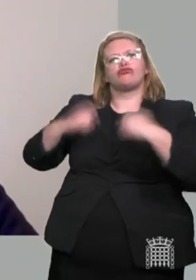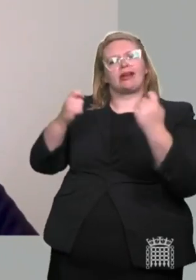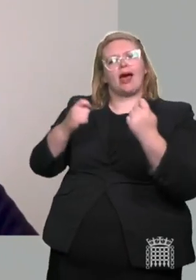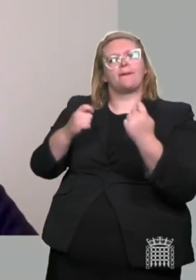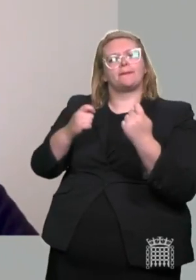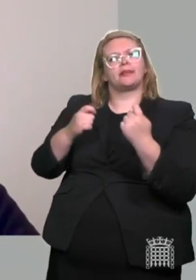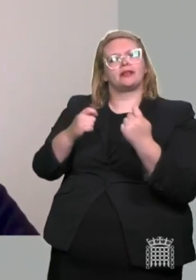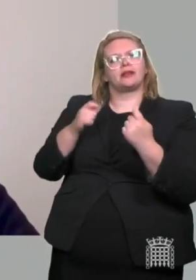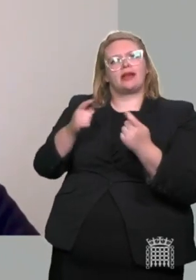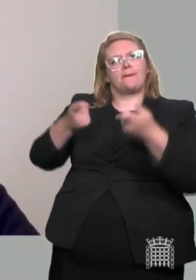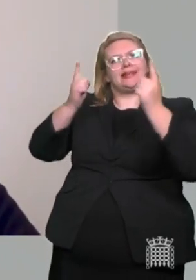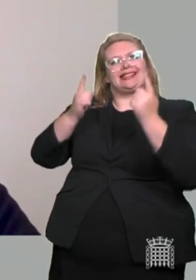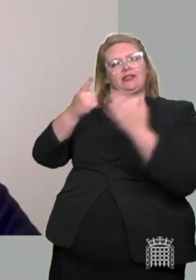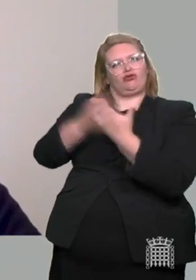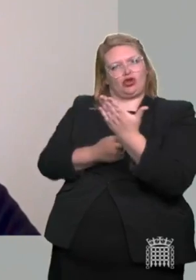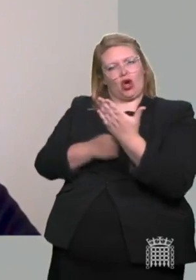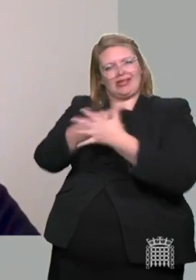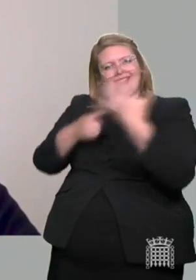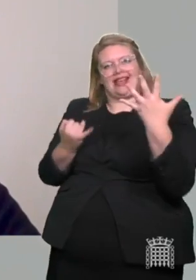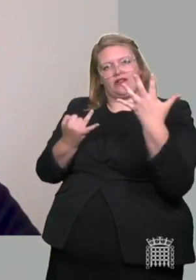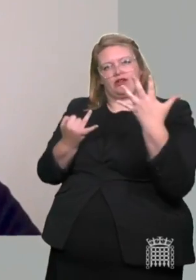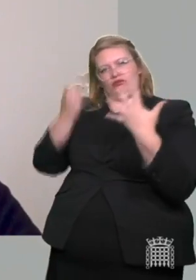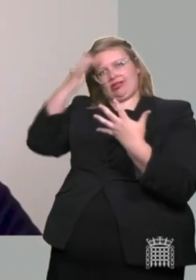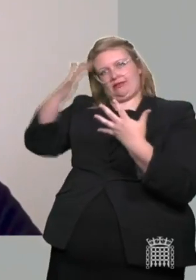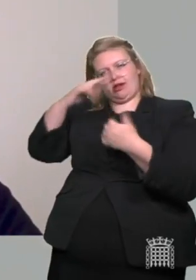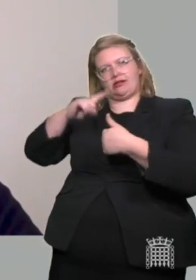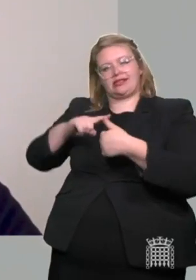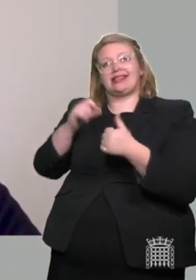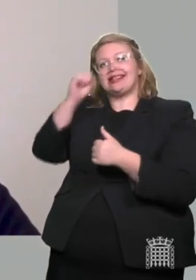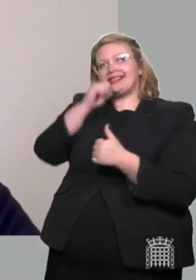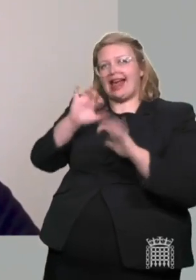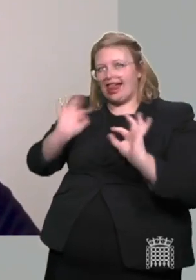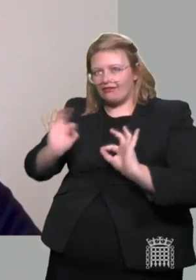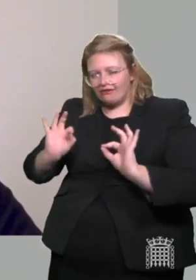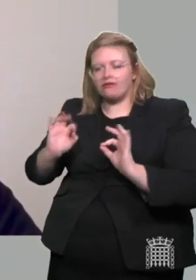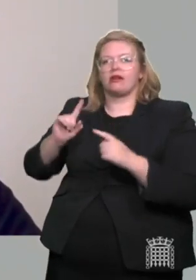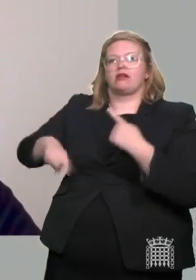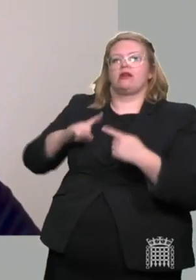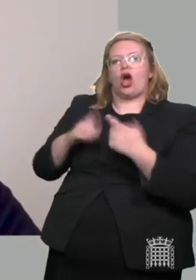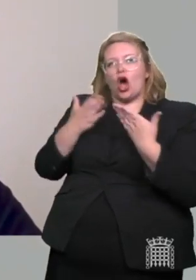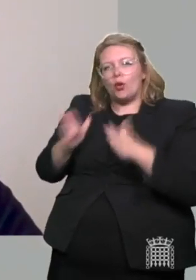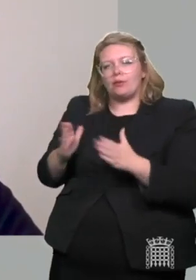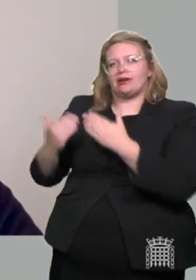selflessness, integrity, objectivity, accountability, openness, honesty and